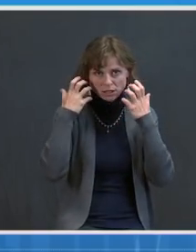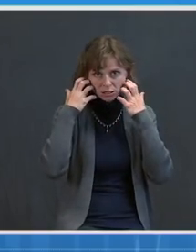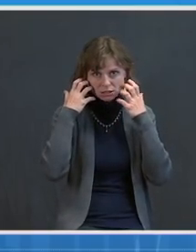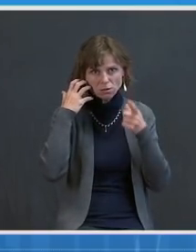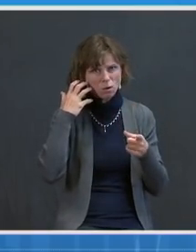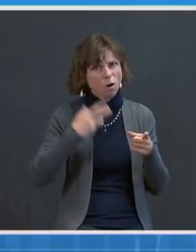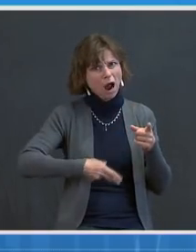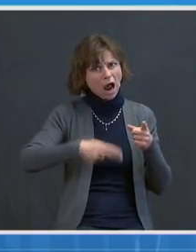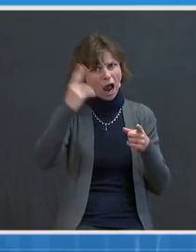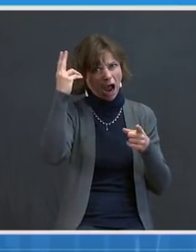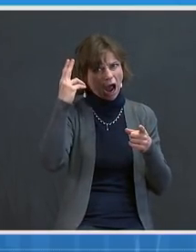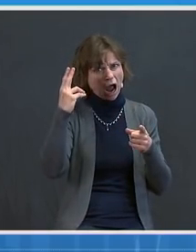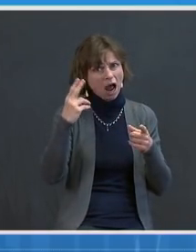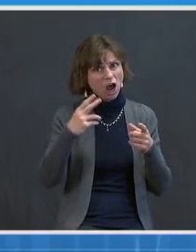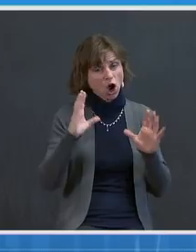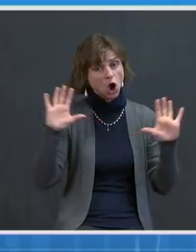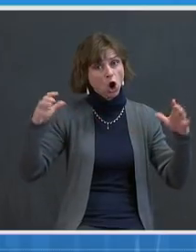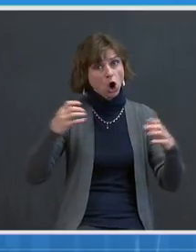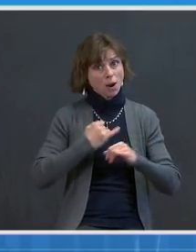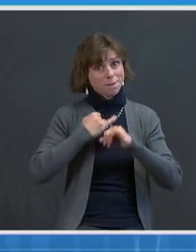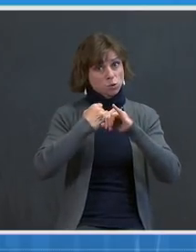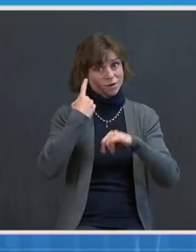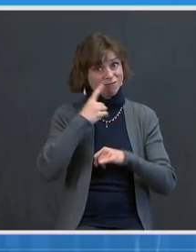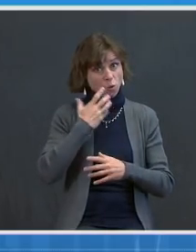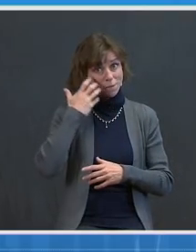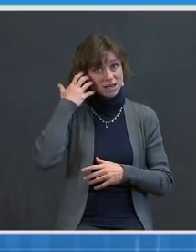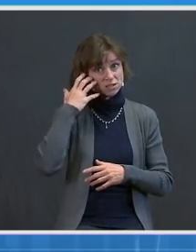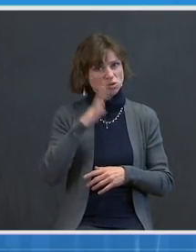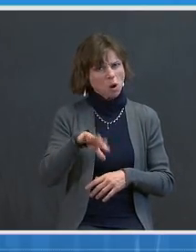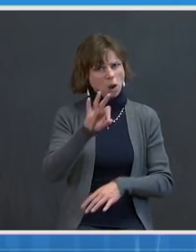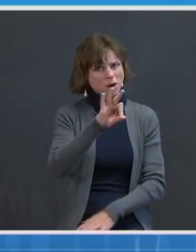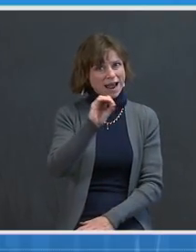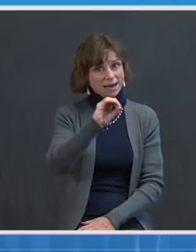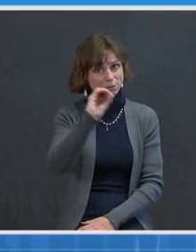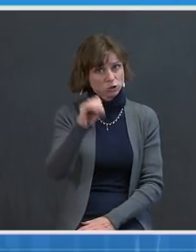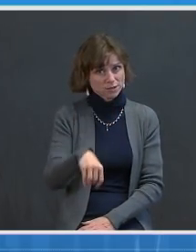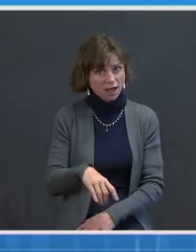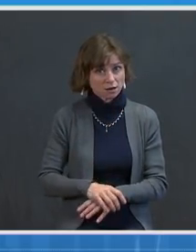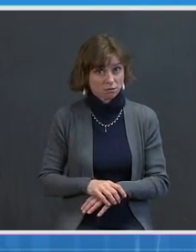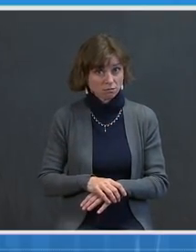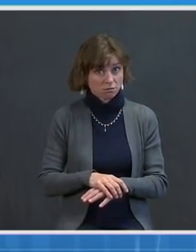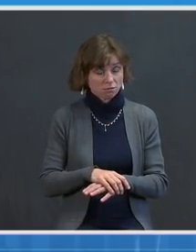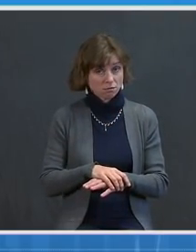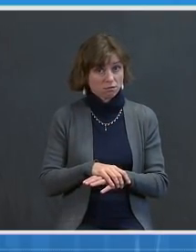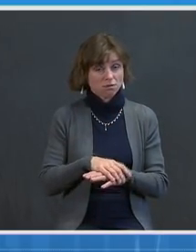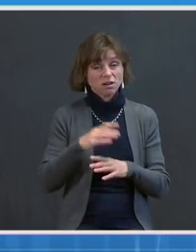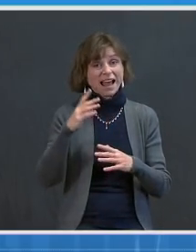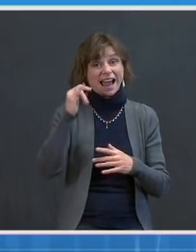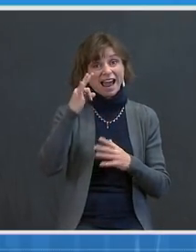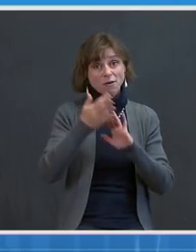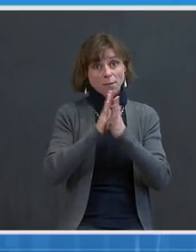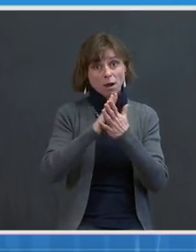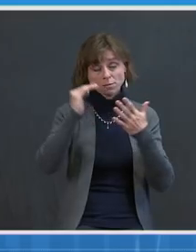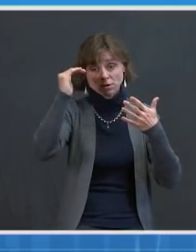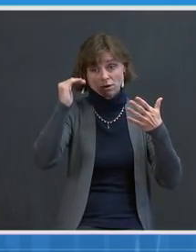The herd immunity level for measles is around 90 percent. Once you get into the 80s, then you could start getting into trouble.